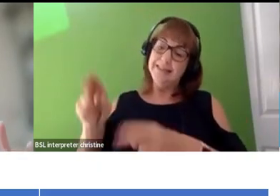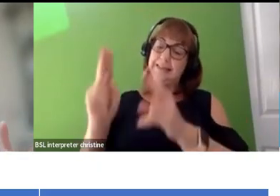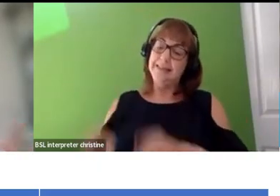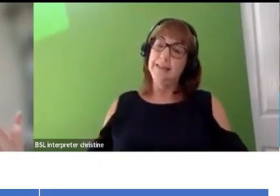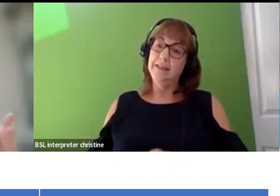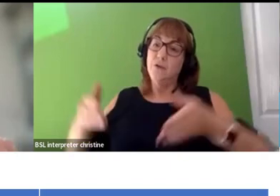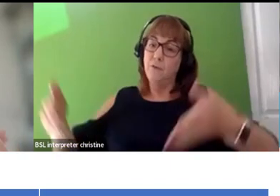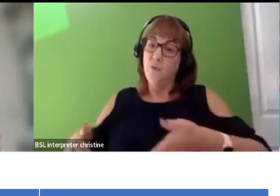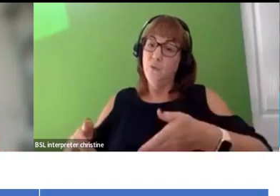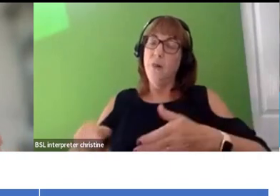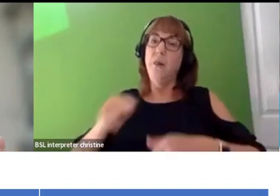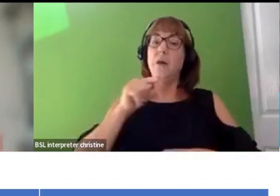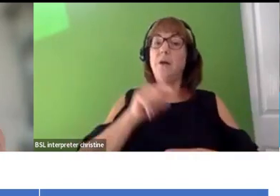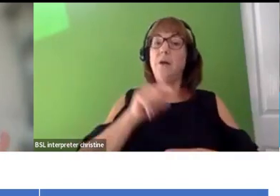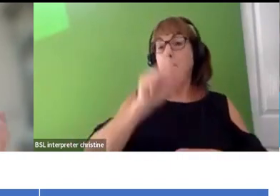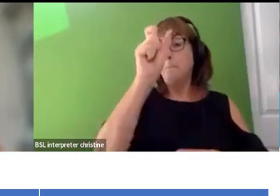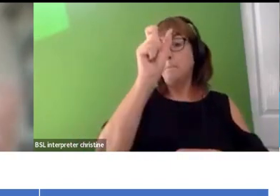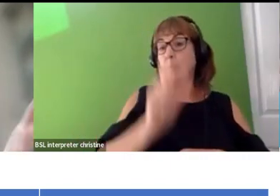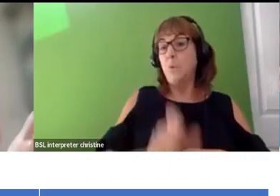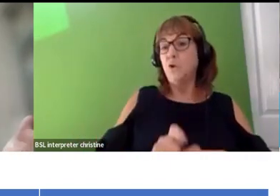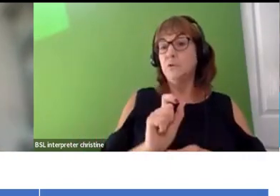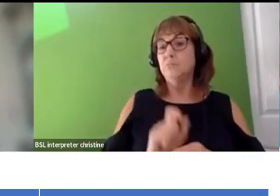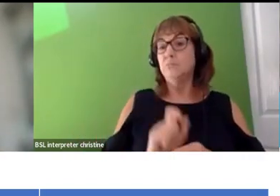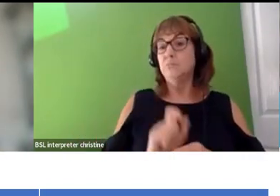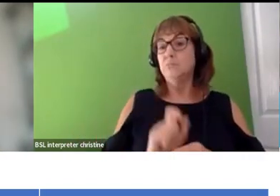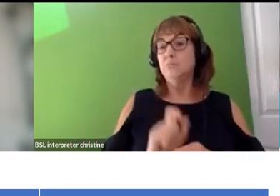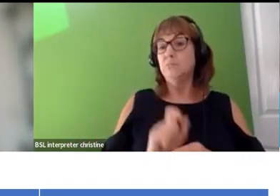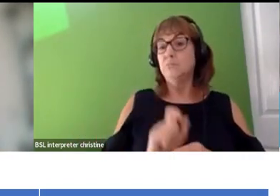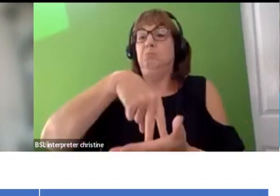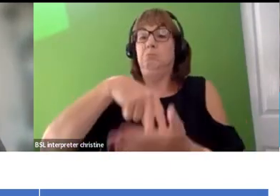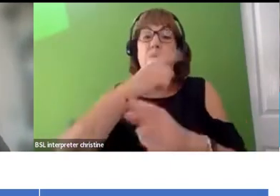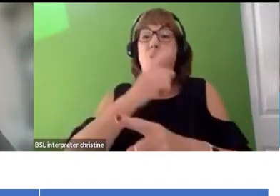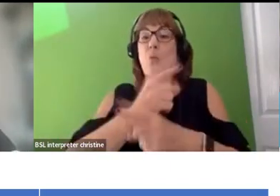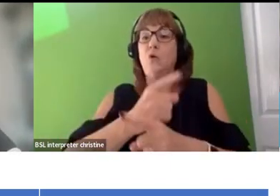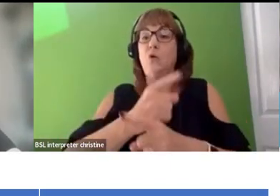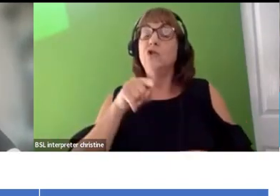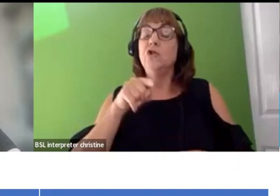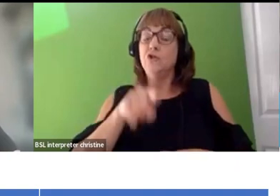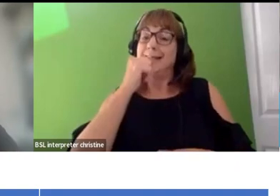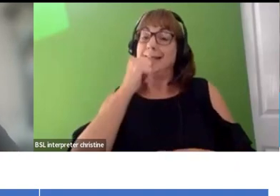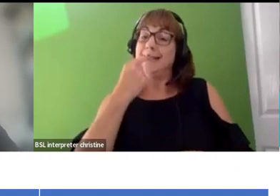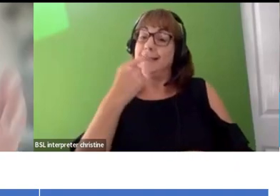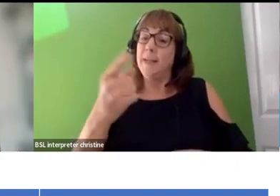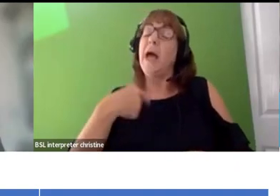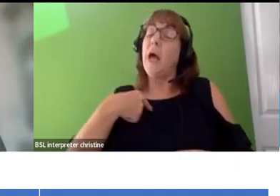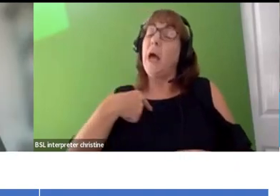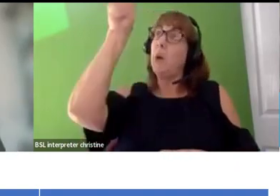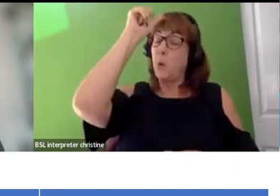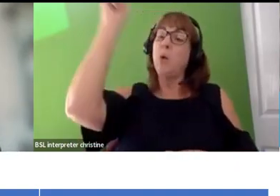God because I spent time with, we'll call her Abby, and for me I've a few slides later I've